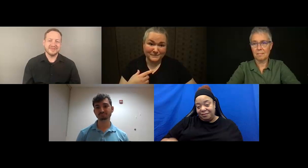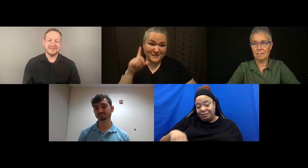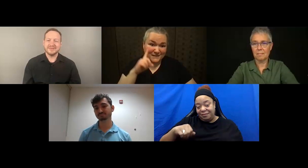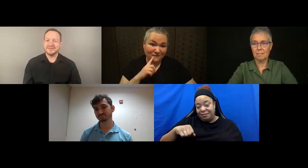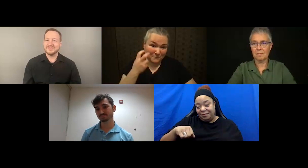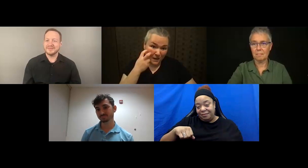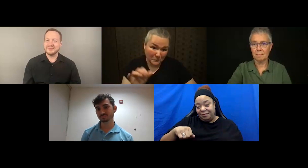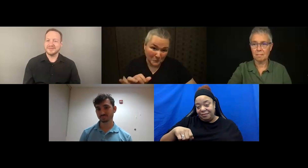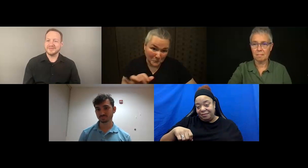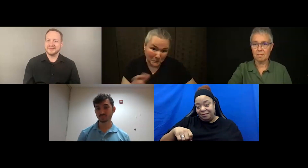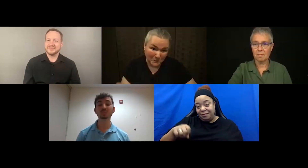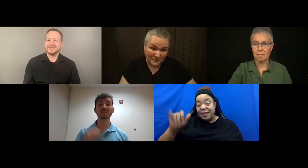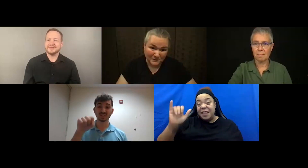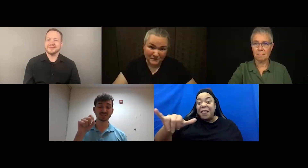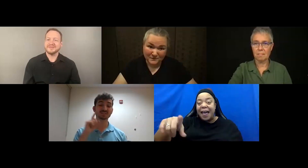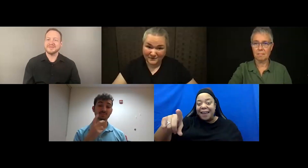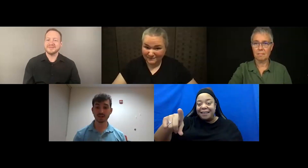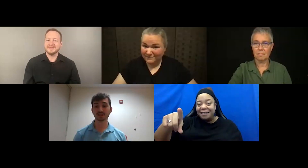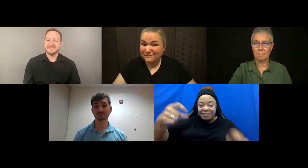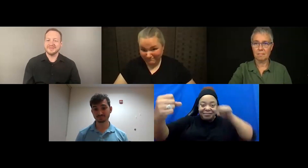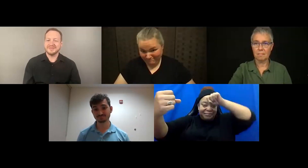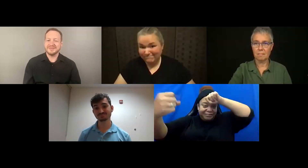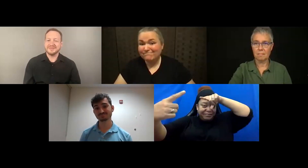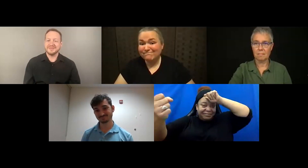learn the technology? That's going to be difficult for them too.